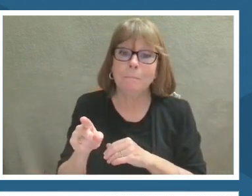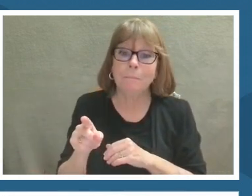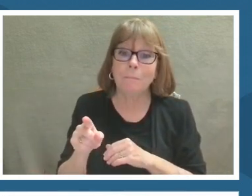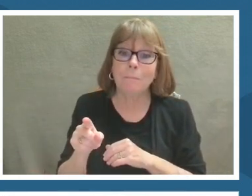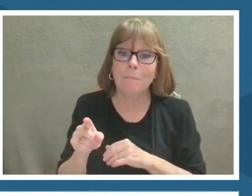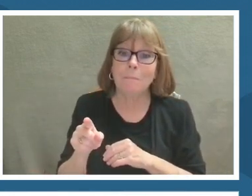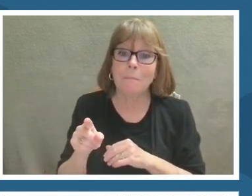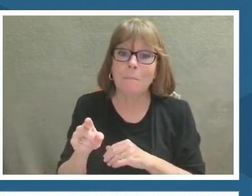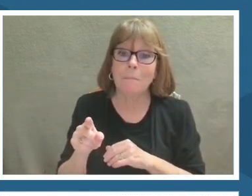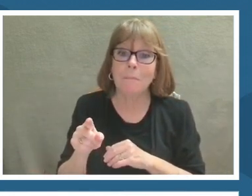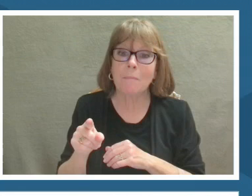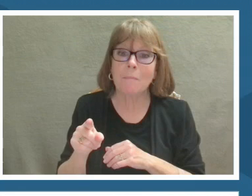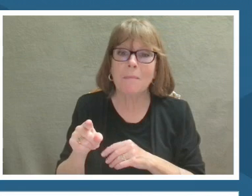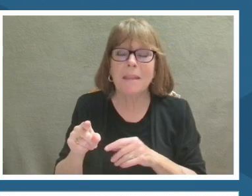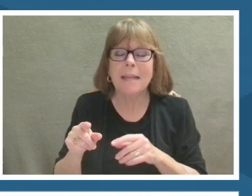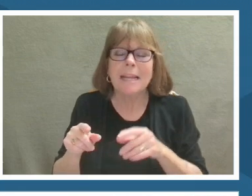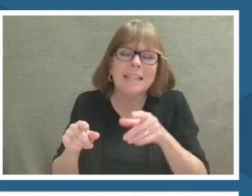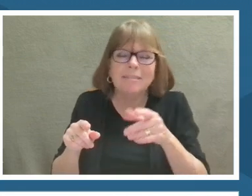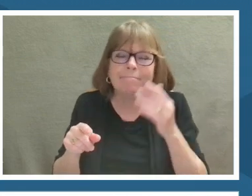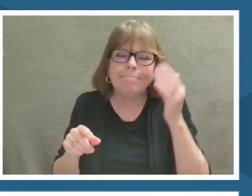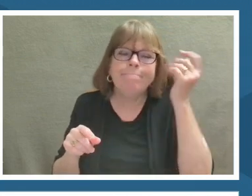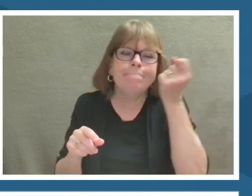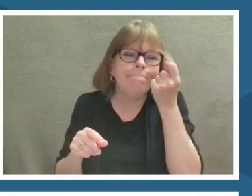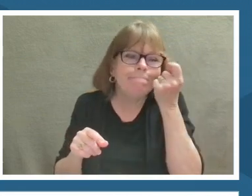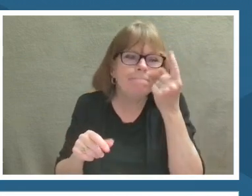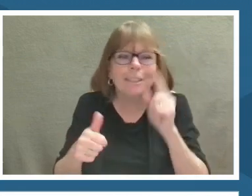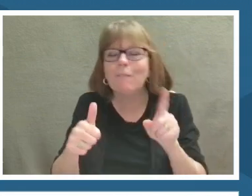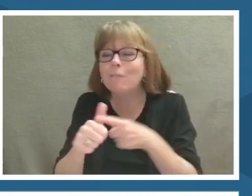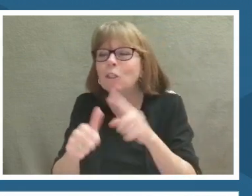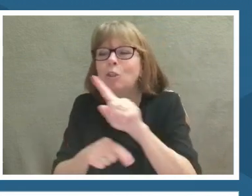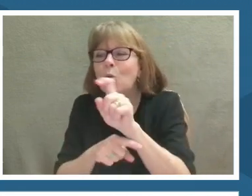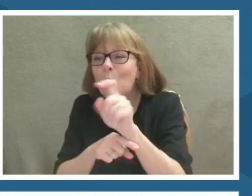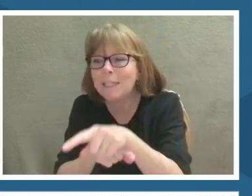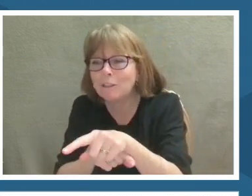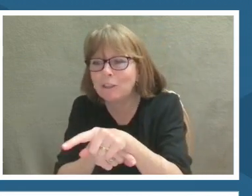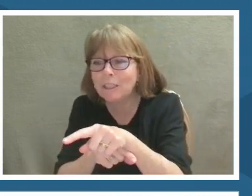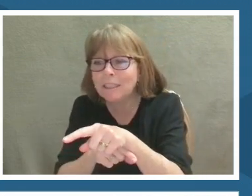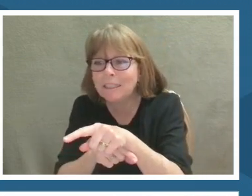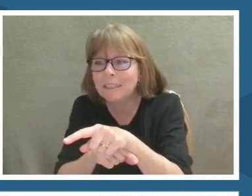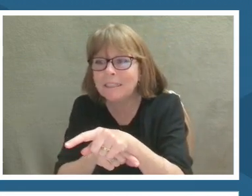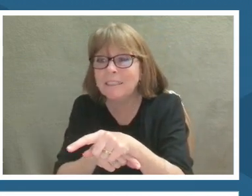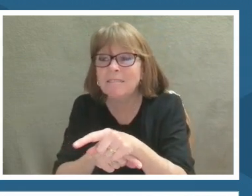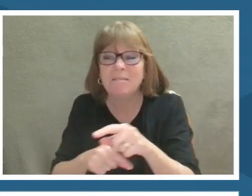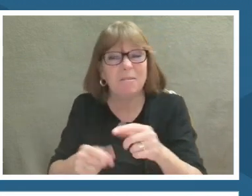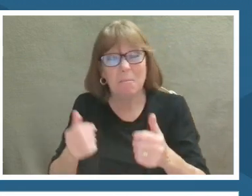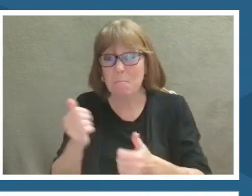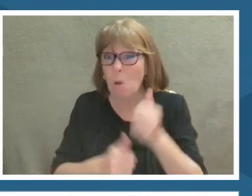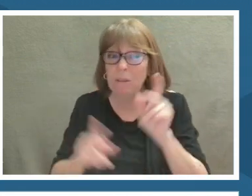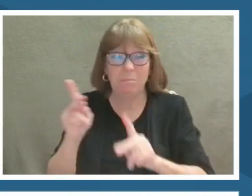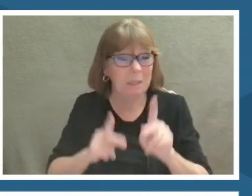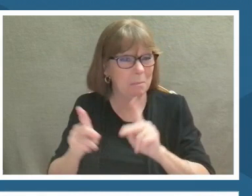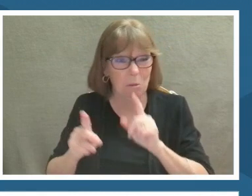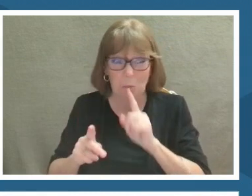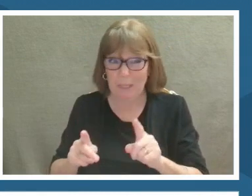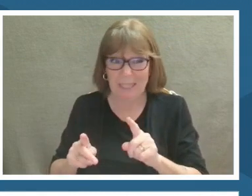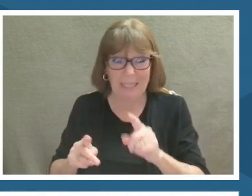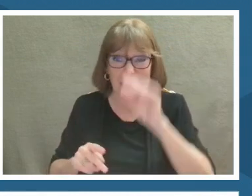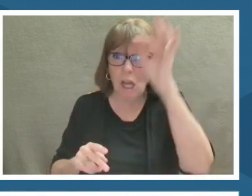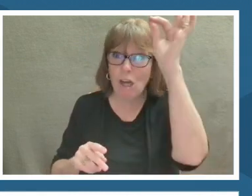knowing that you know the original questions were like there was not a lot of awareness around convergence